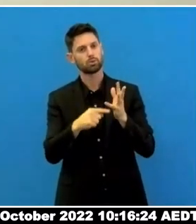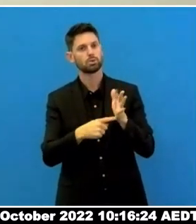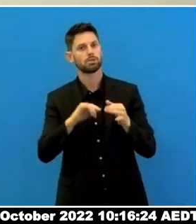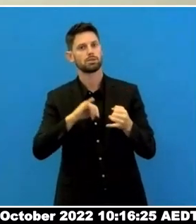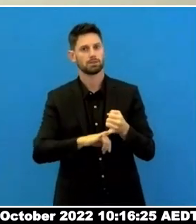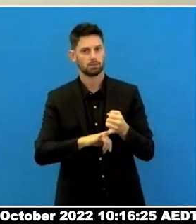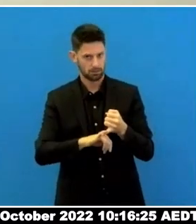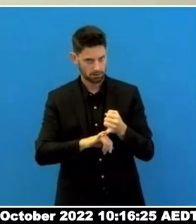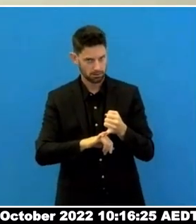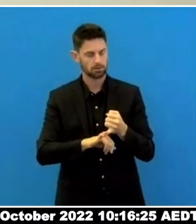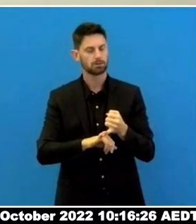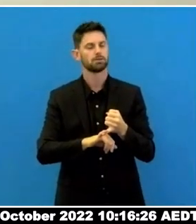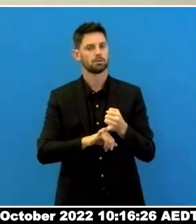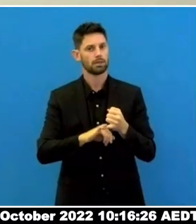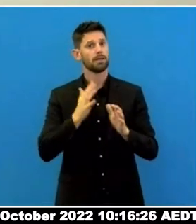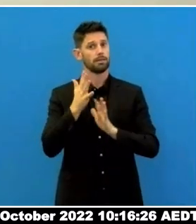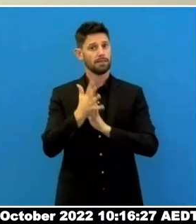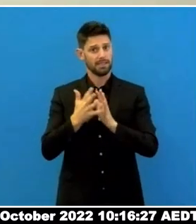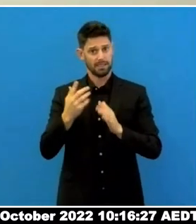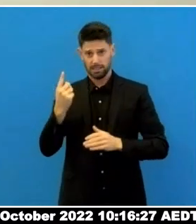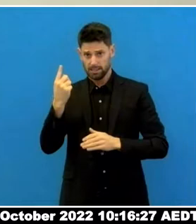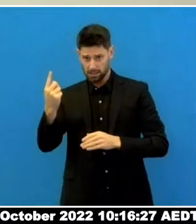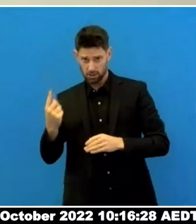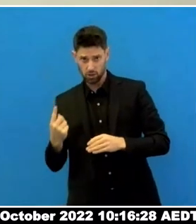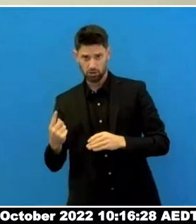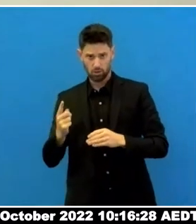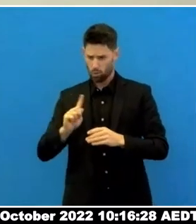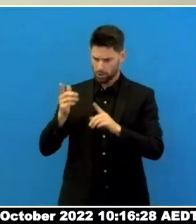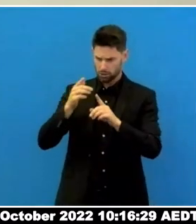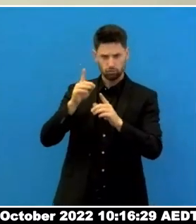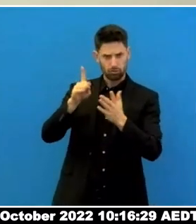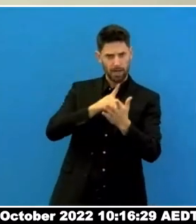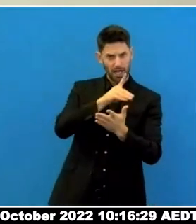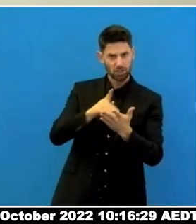in relation to each attribute separately is burdensome and less effective.